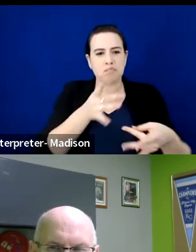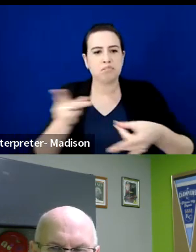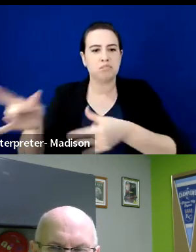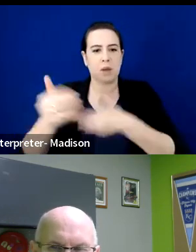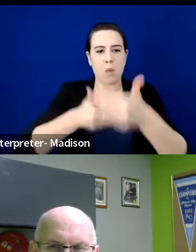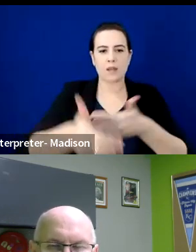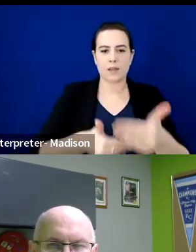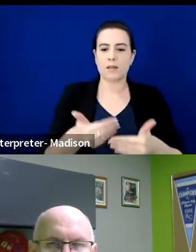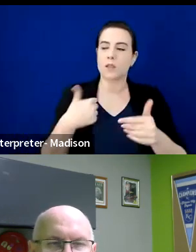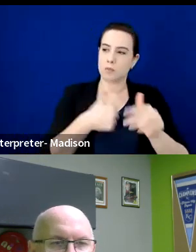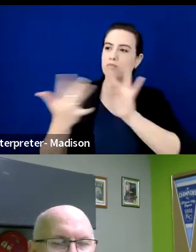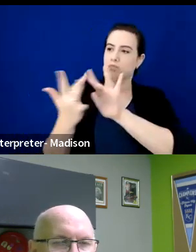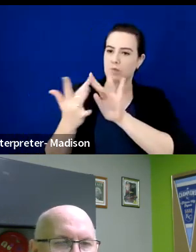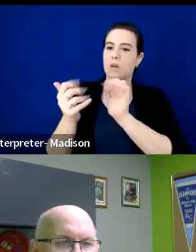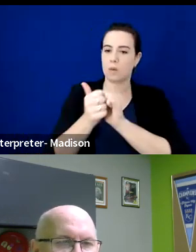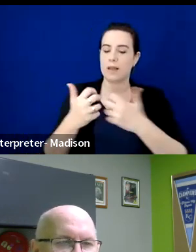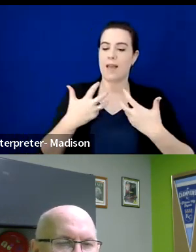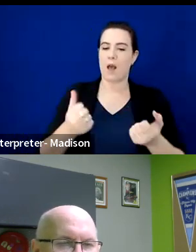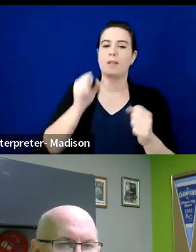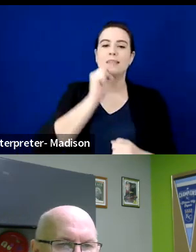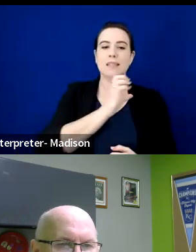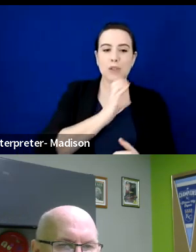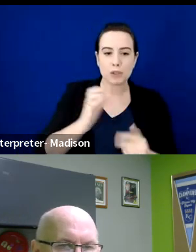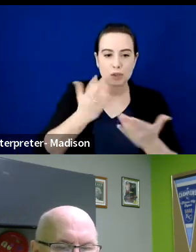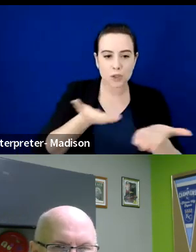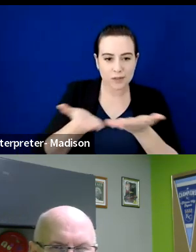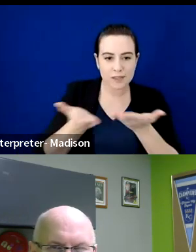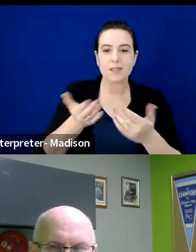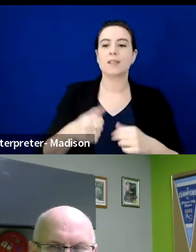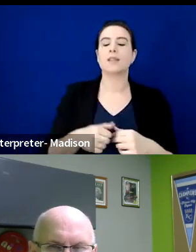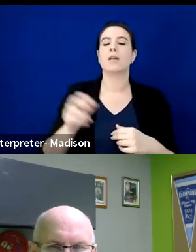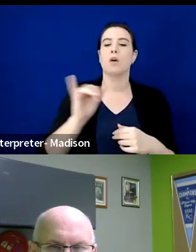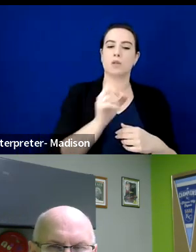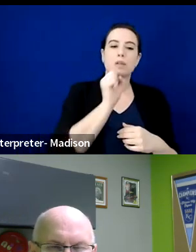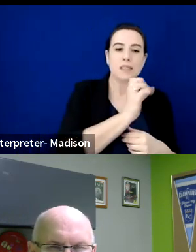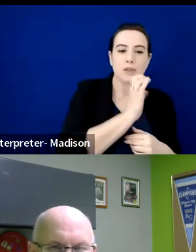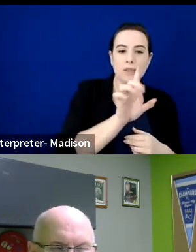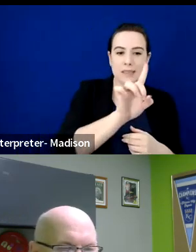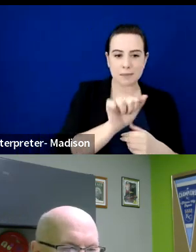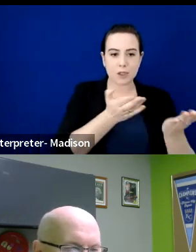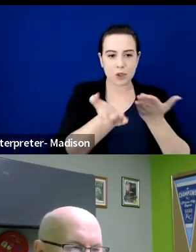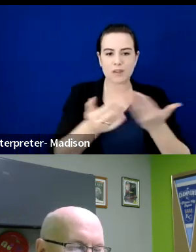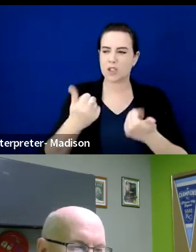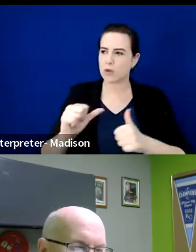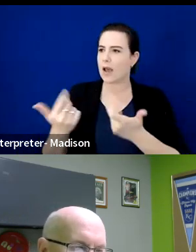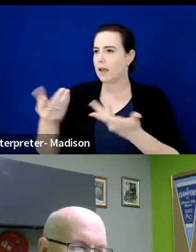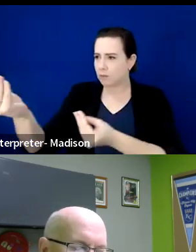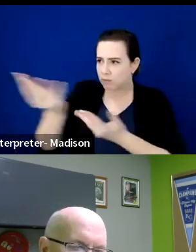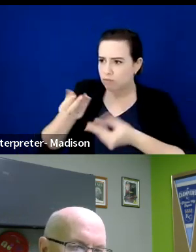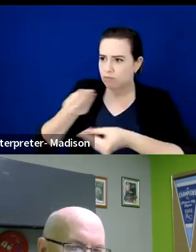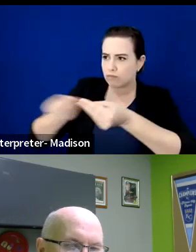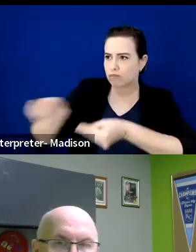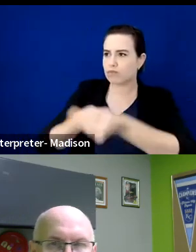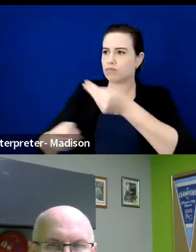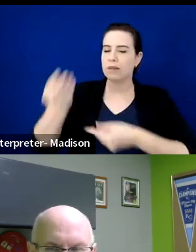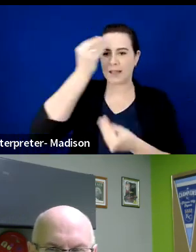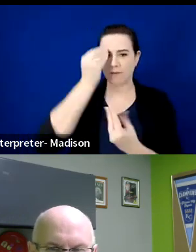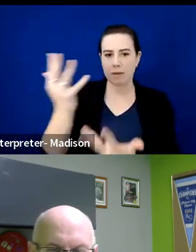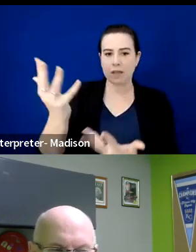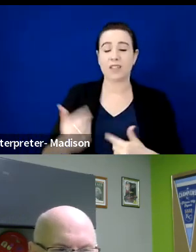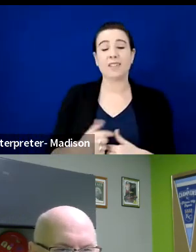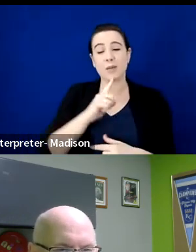When the pandemic hit, we were all looking for information, access to vaccine, and I think Missouri was like a lot of other states, that vaccine coming in and how it was rolled out, eligibility, how to get that, seemed like it was a very, very slow process.